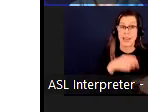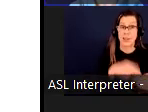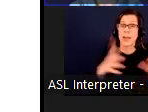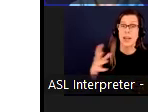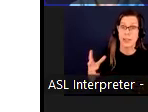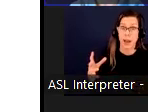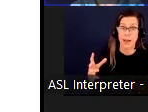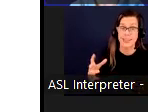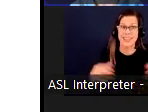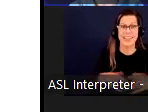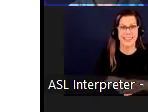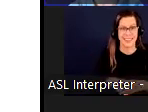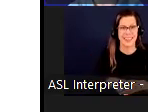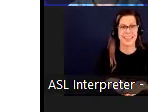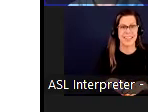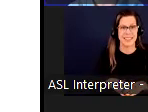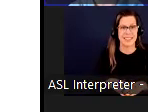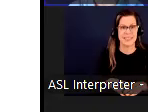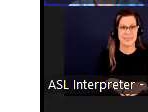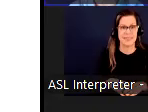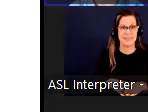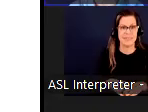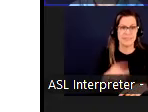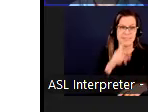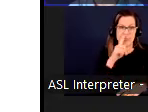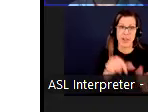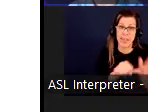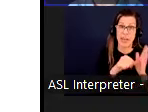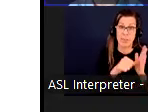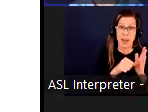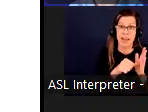So I just really impressed with how well this went.